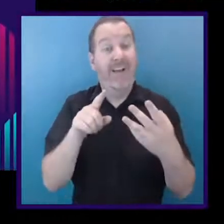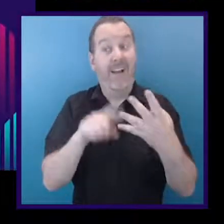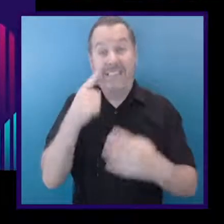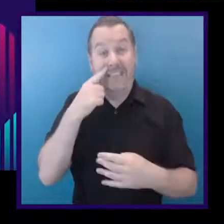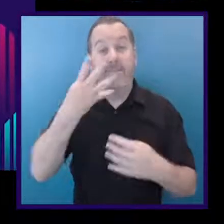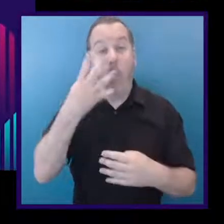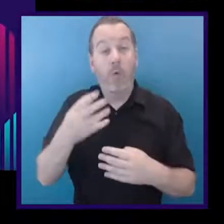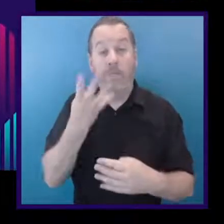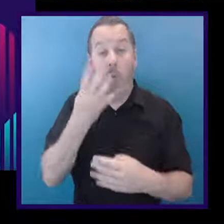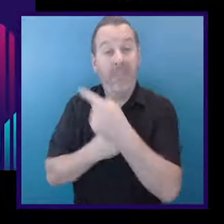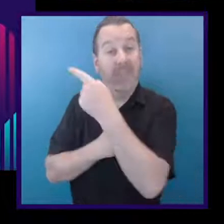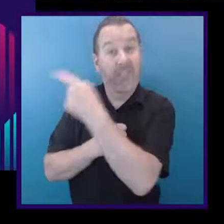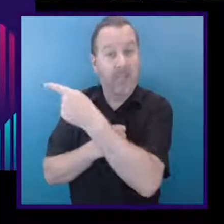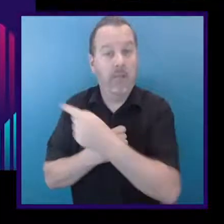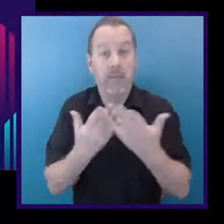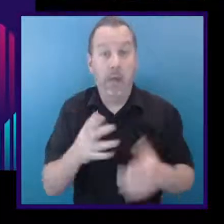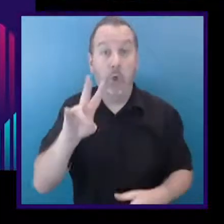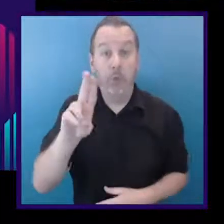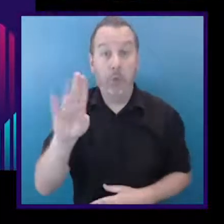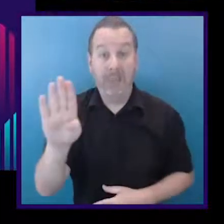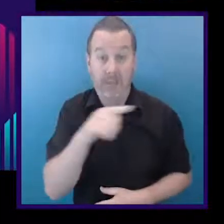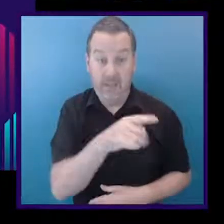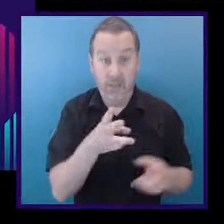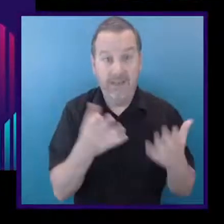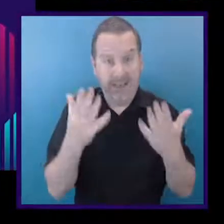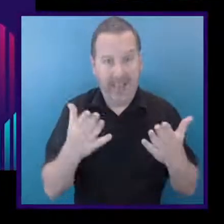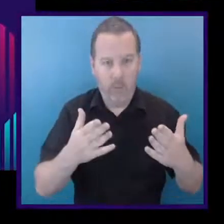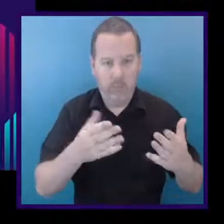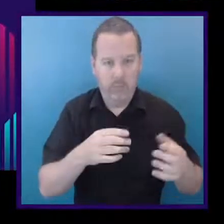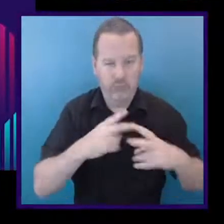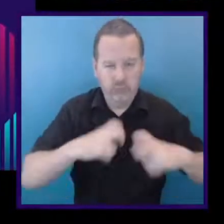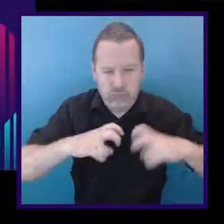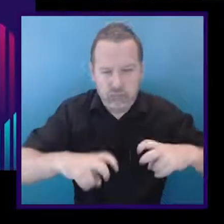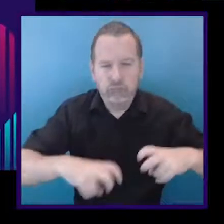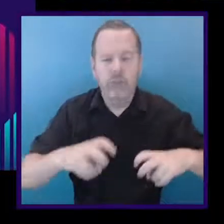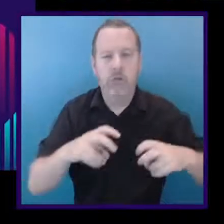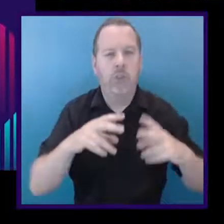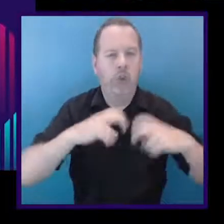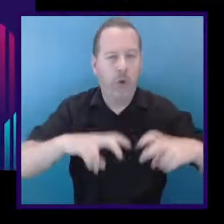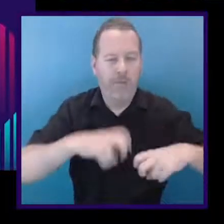cross-sectional survey of Year 10 pupils, Year 12 pupils and Year 14 pupils in relation